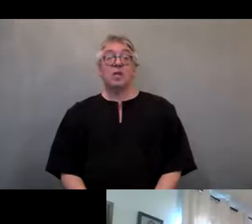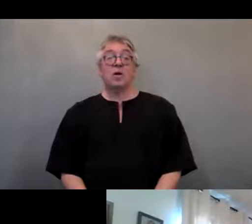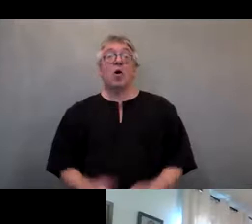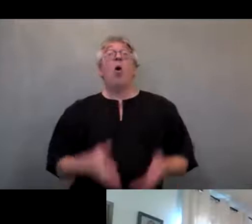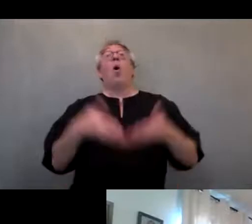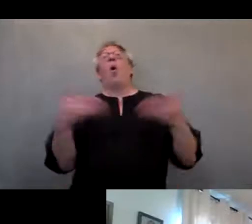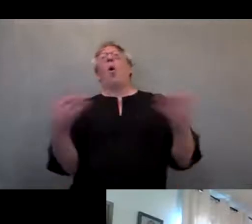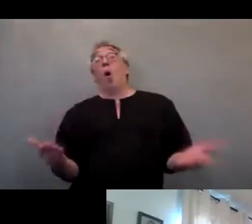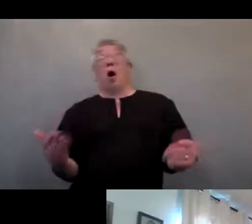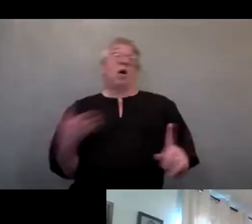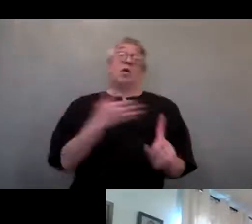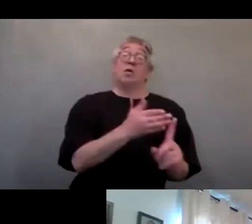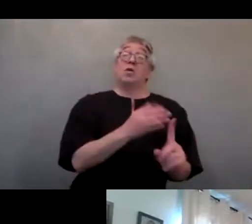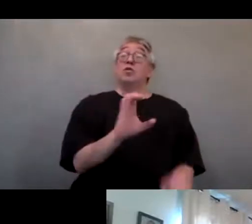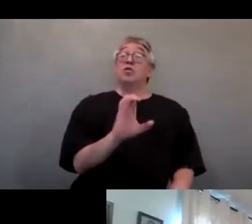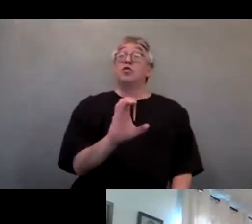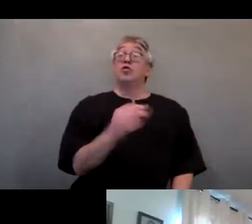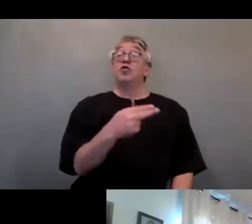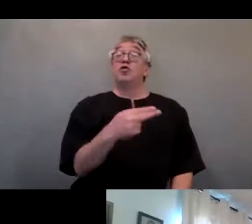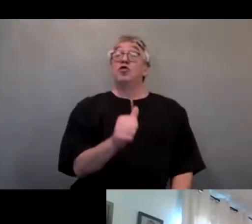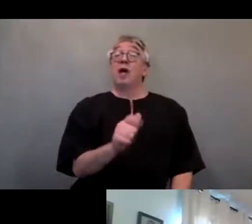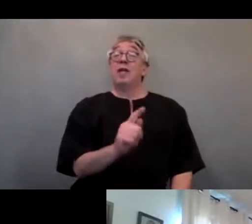Zoom, and we will try to answer the